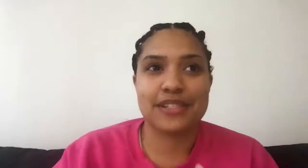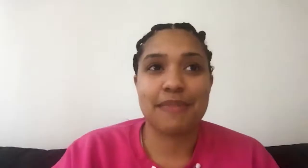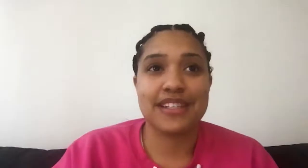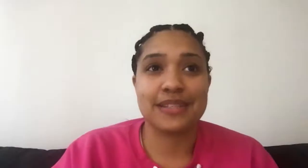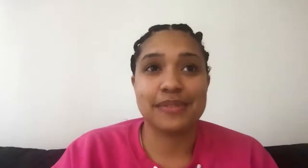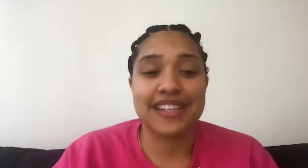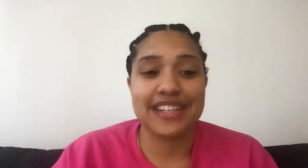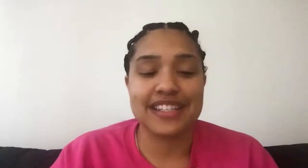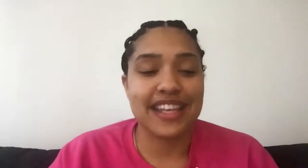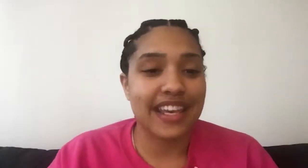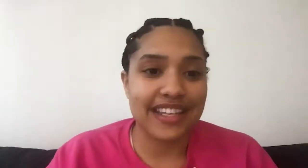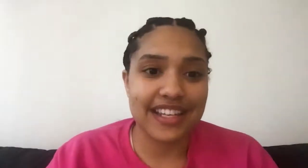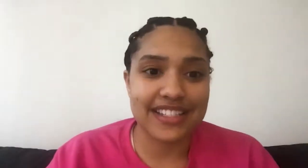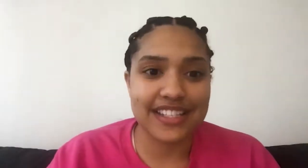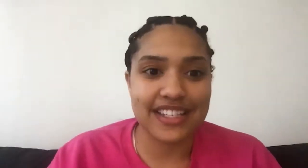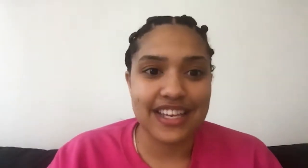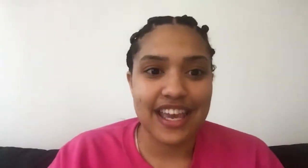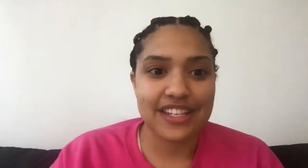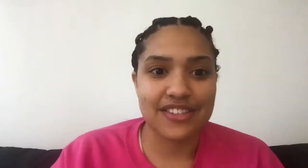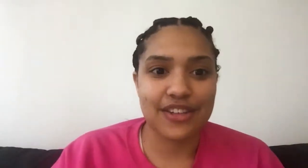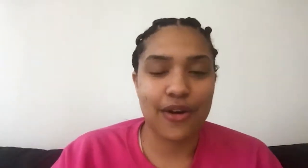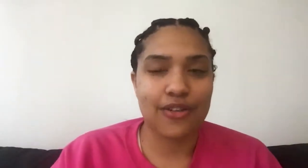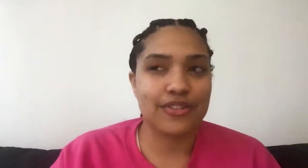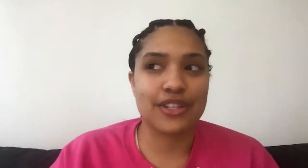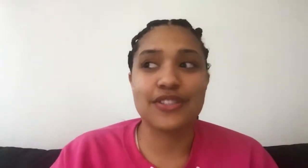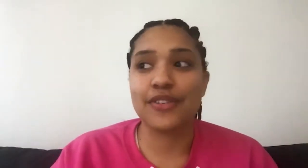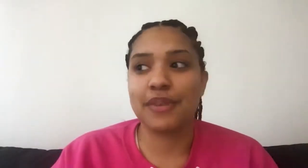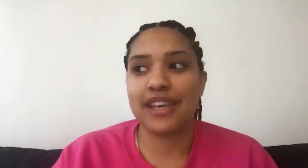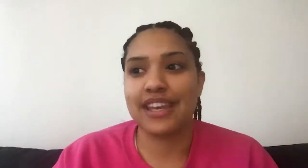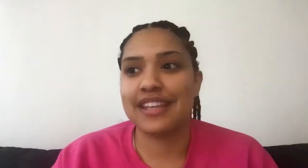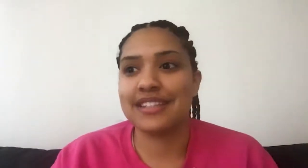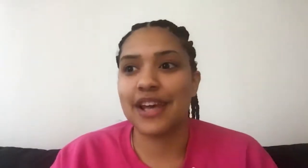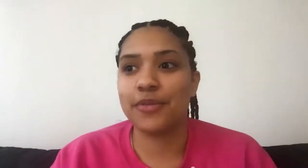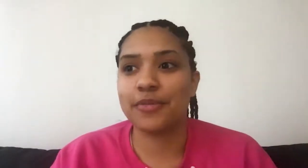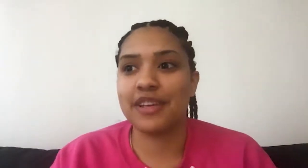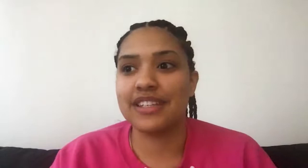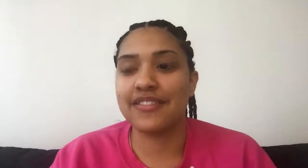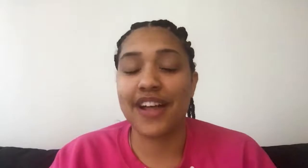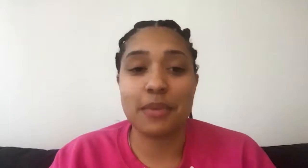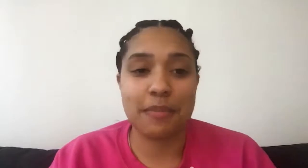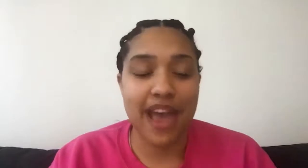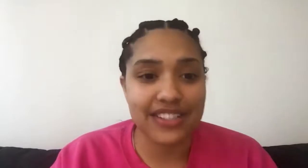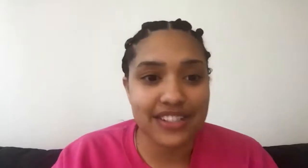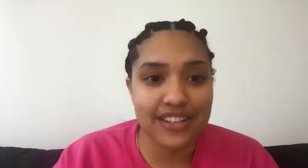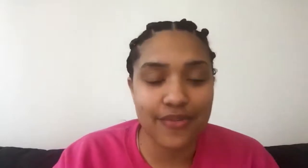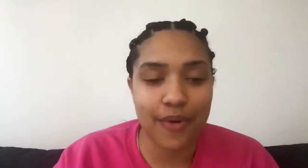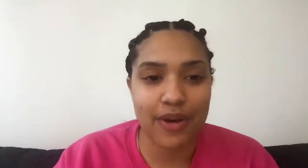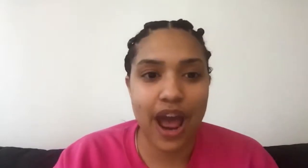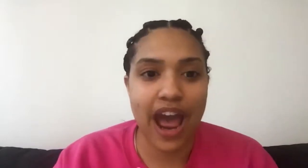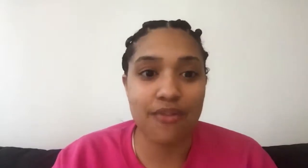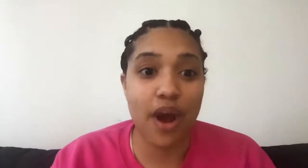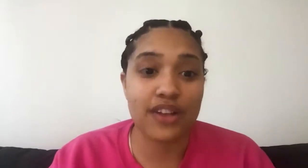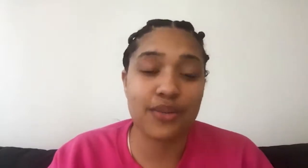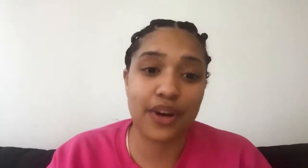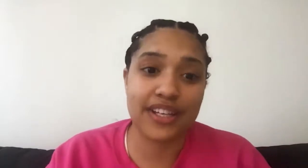My disability is ADHD. And so just for me, it's helped me develop a passion of what I want to work in